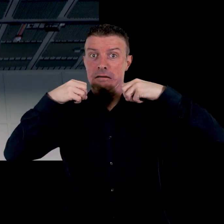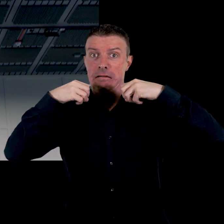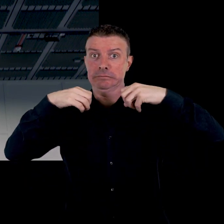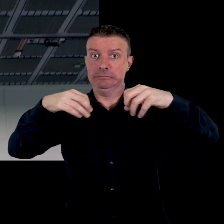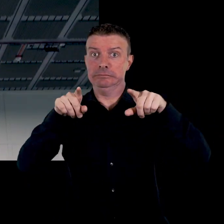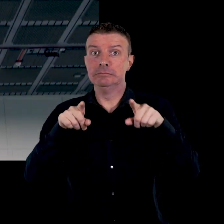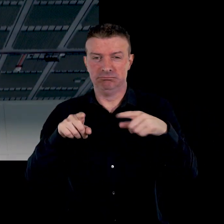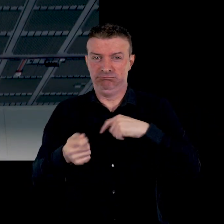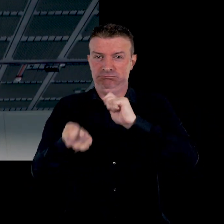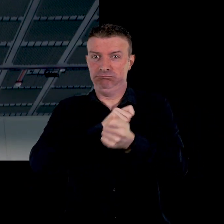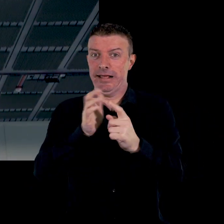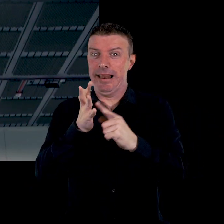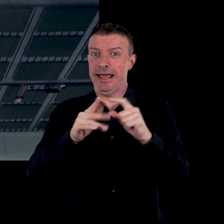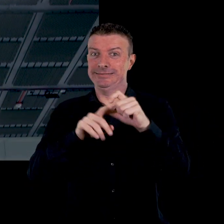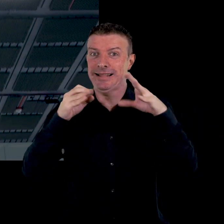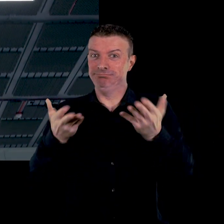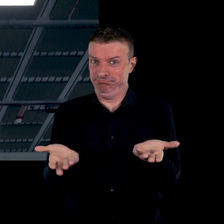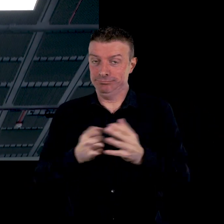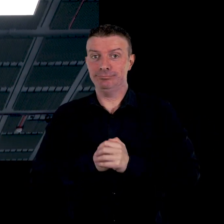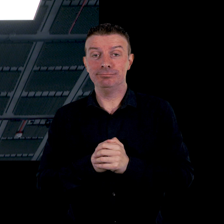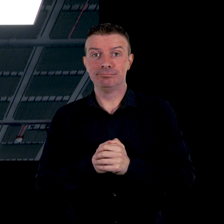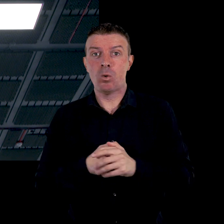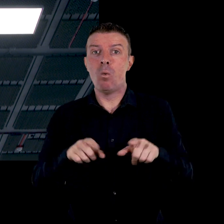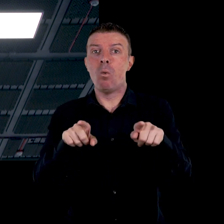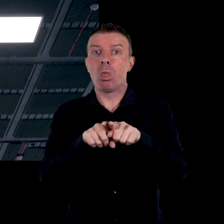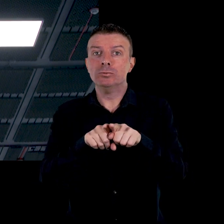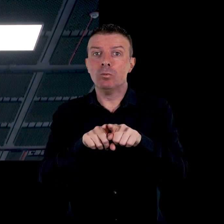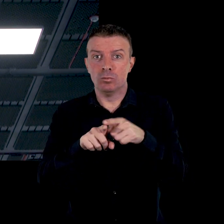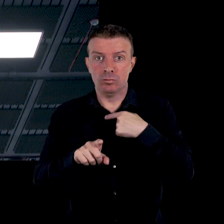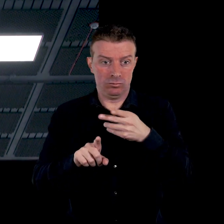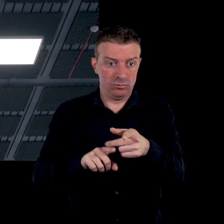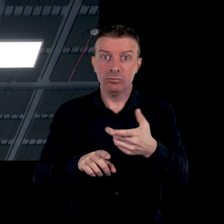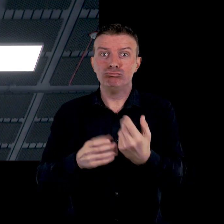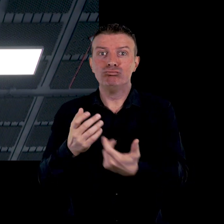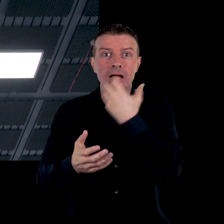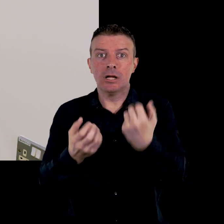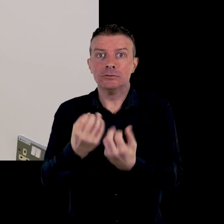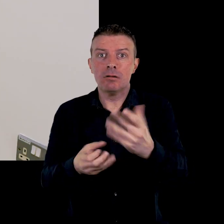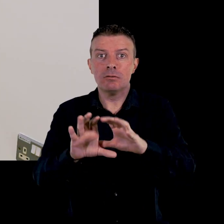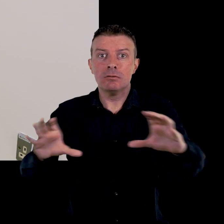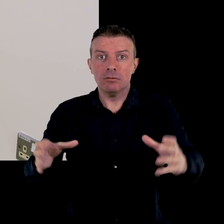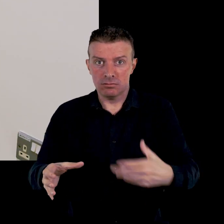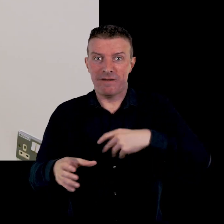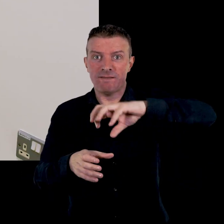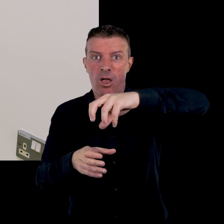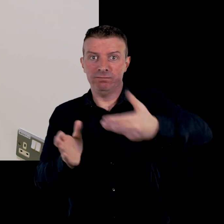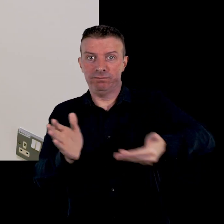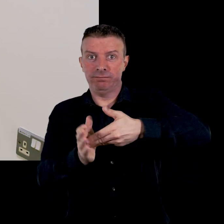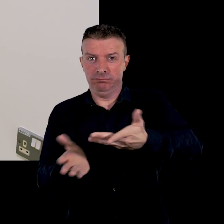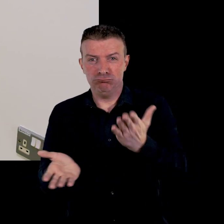that we can do immediately. We've changed all the inefficient light fittings and they're now LED lights. We've put valves on the radiators.